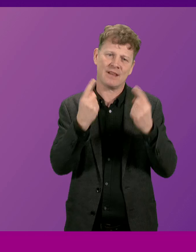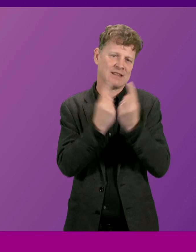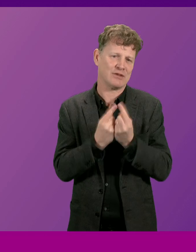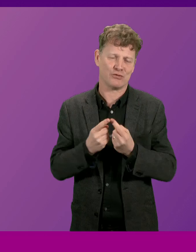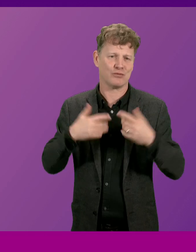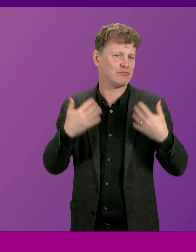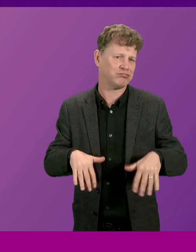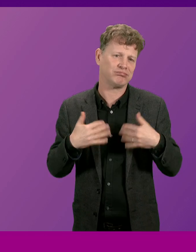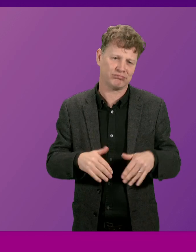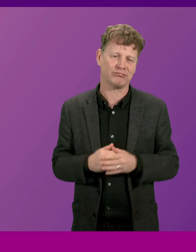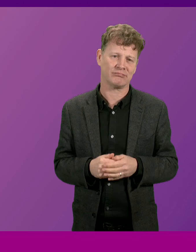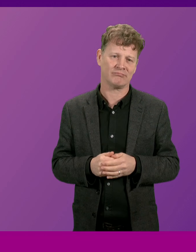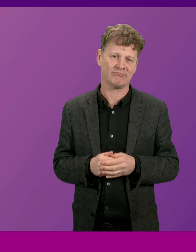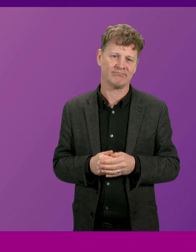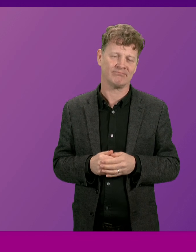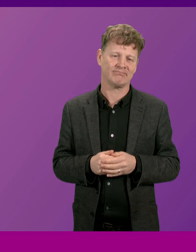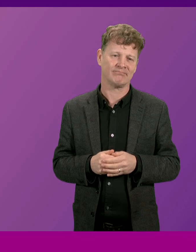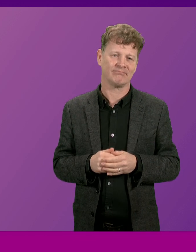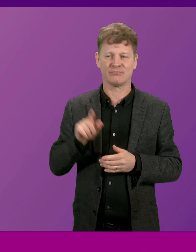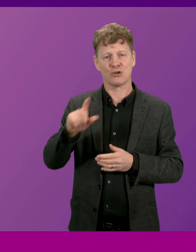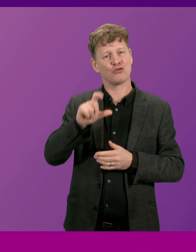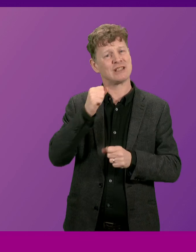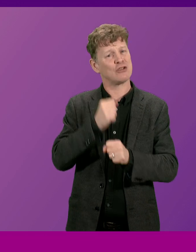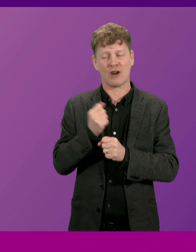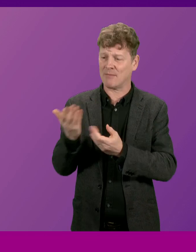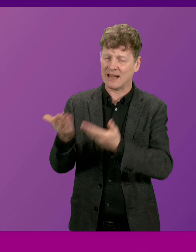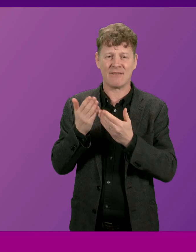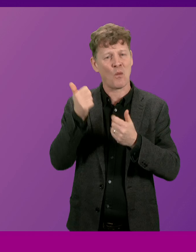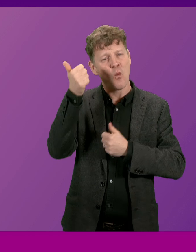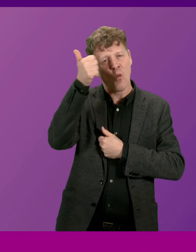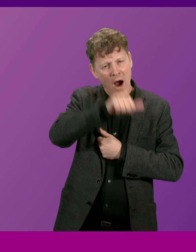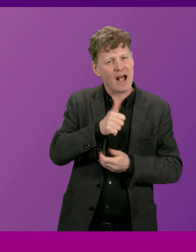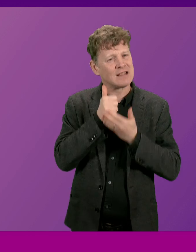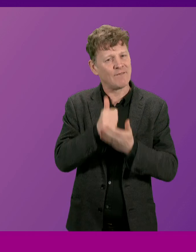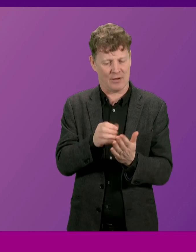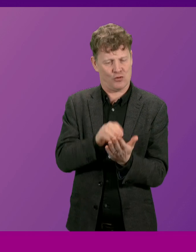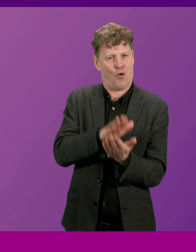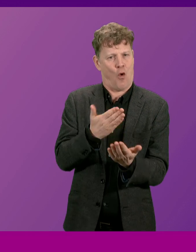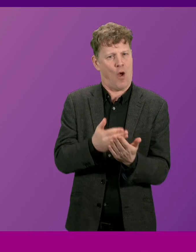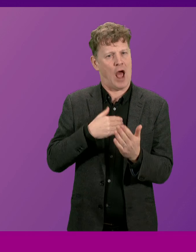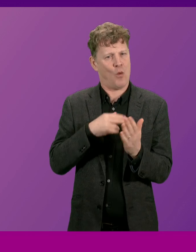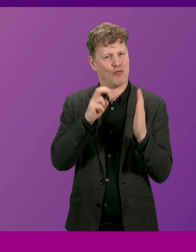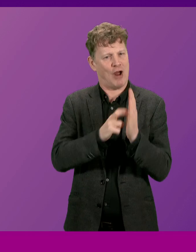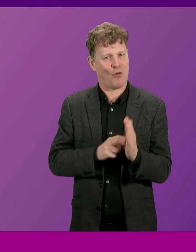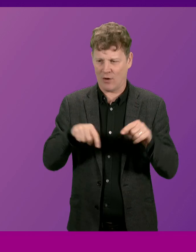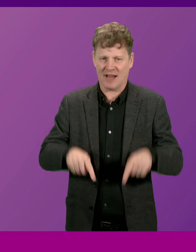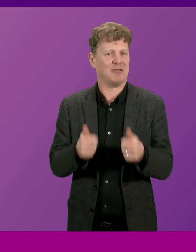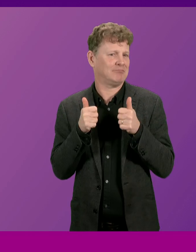the wise advice that she has put on the record for members of the public. All the